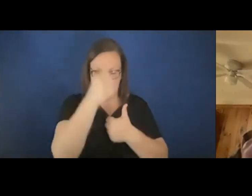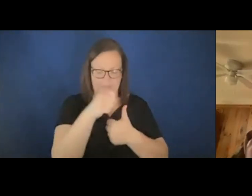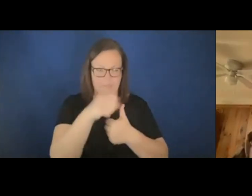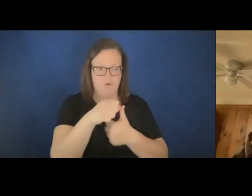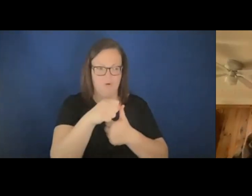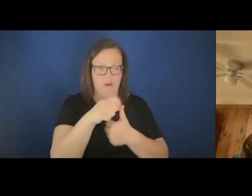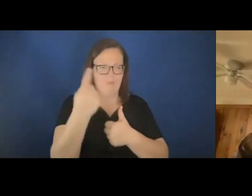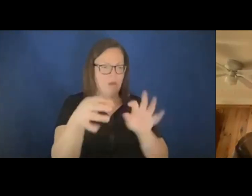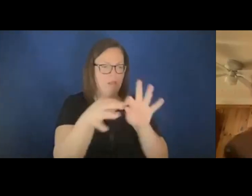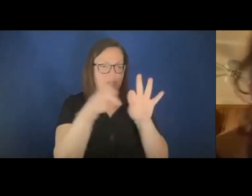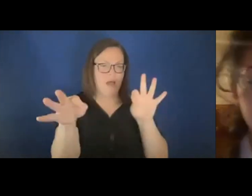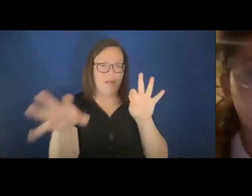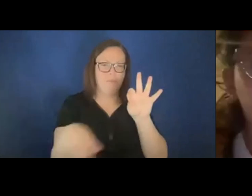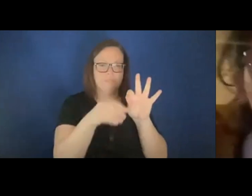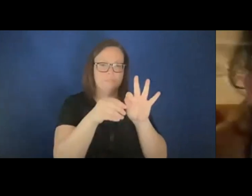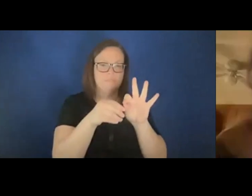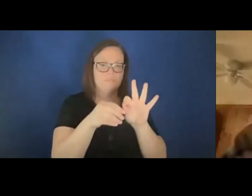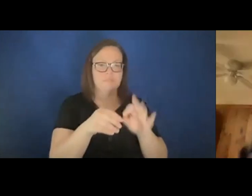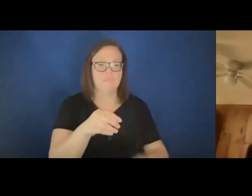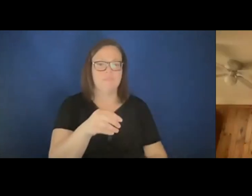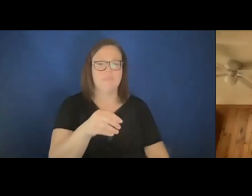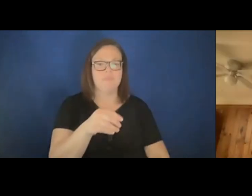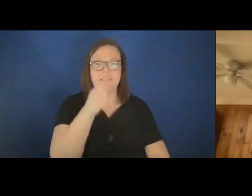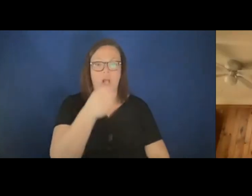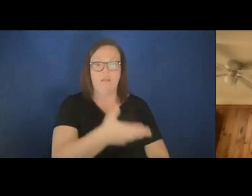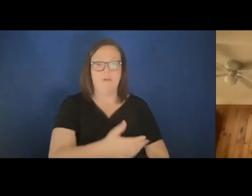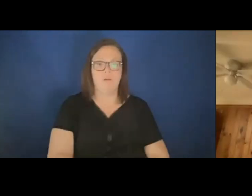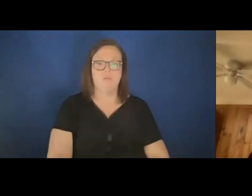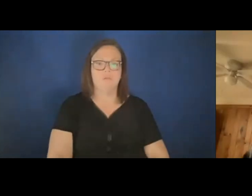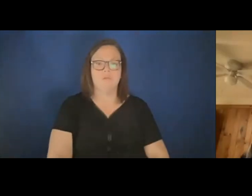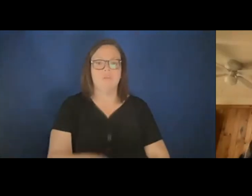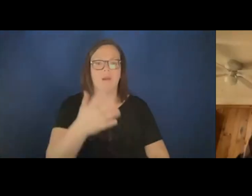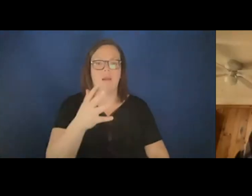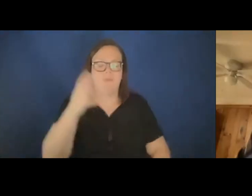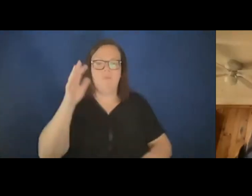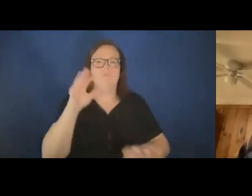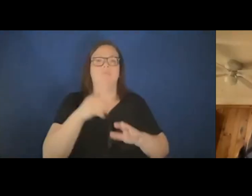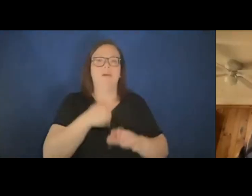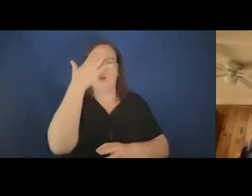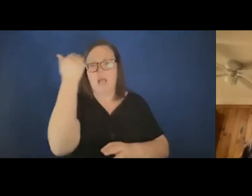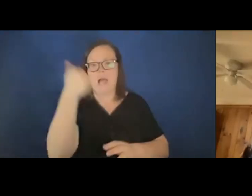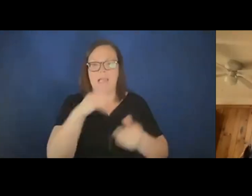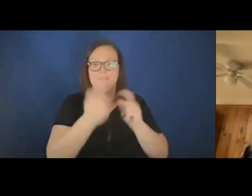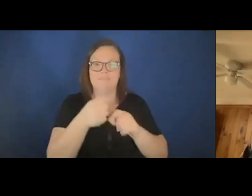in there that I--is not here, so it kind of tripped me up a little bit. But yeah thank